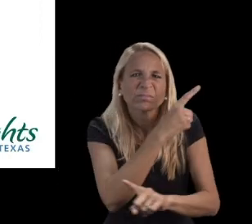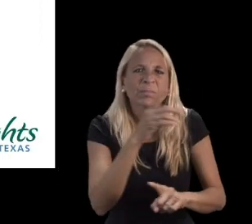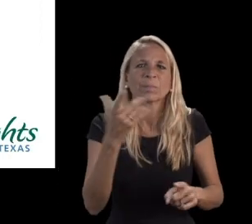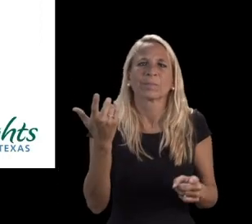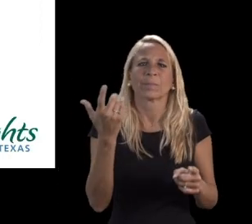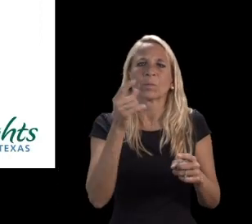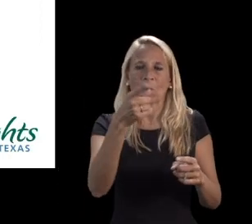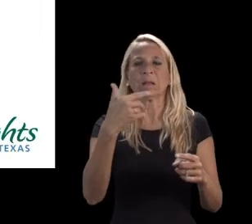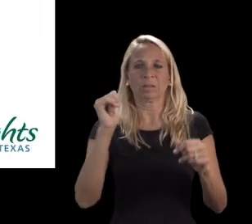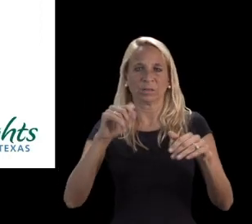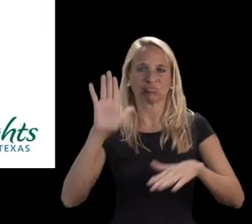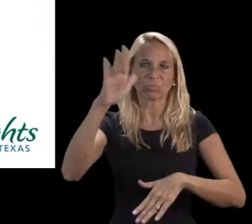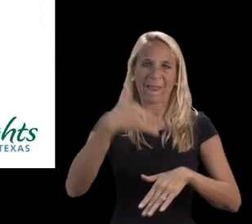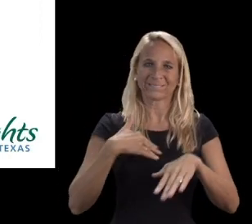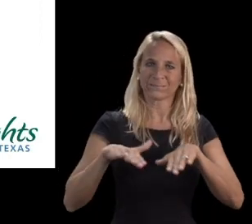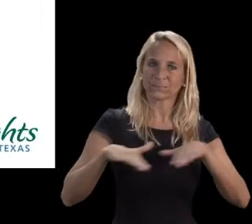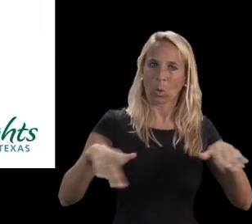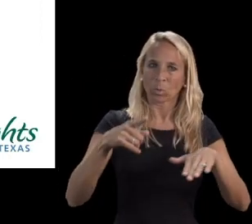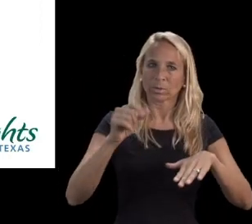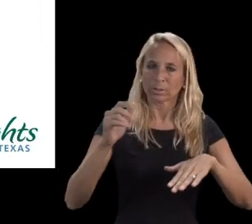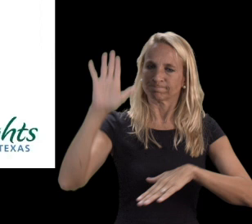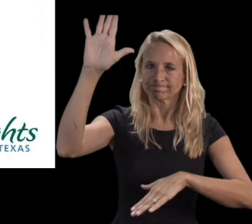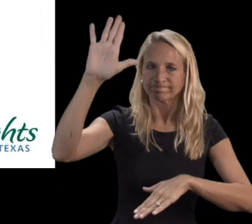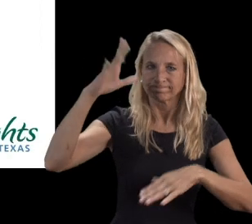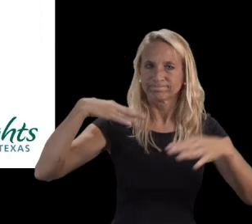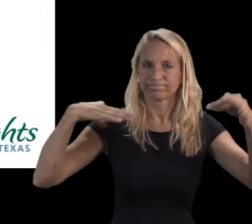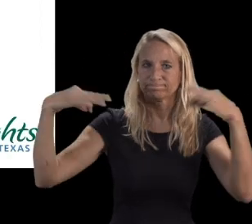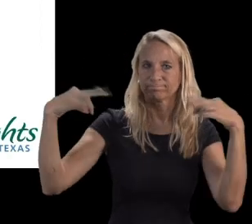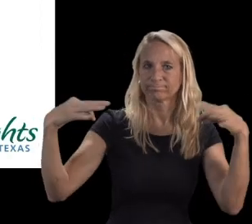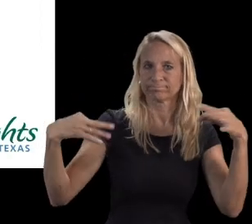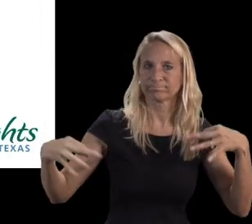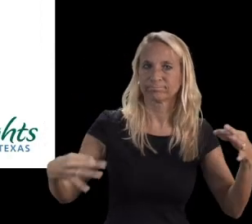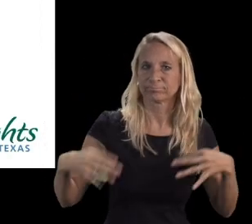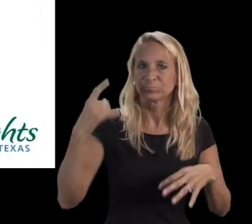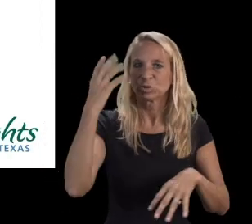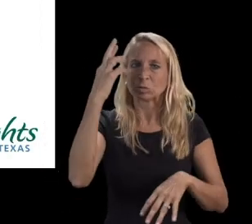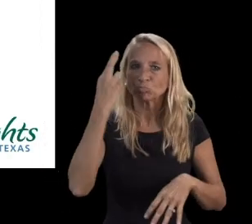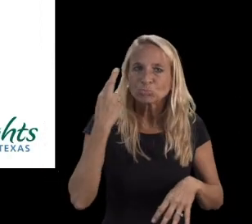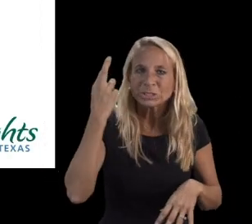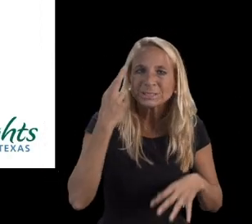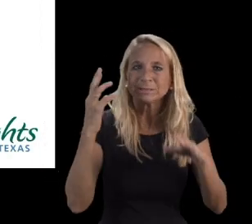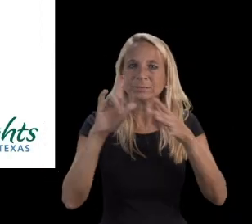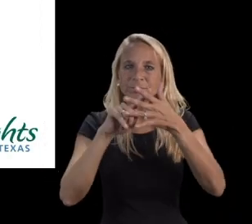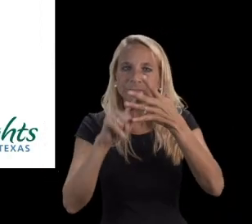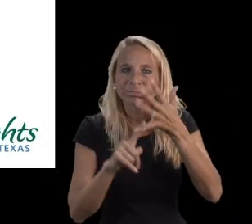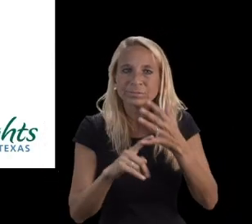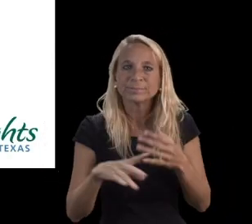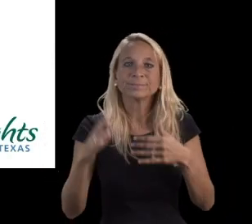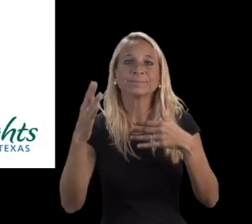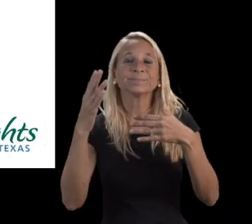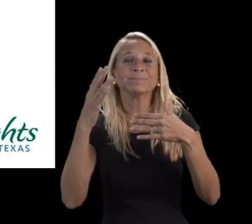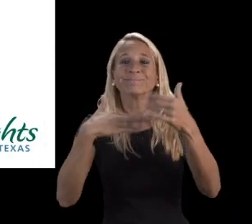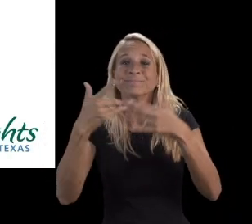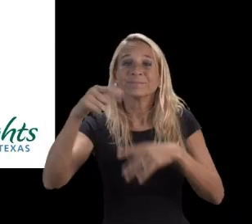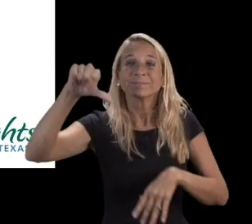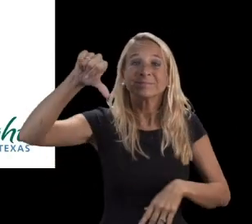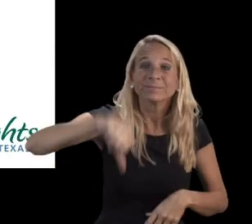So you have the floor, but you have the floor for a specific reason. So it has to be about the service that's being denied or appealed.